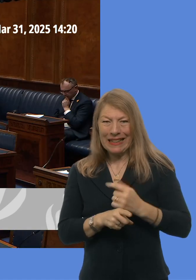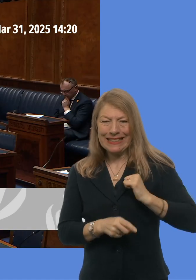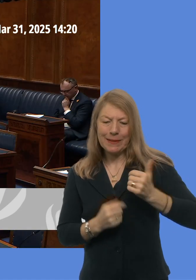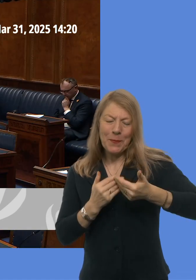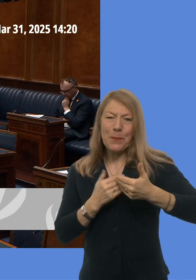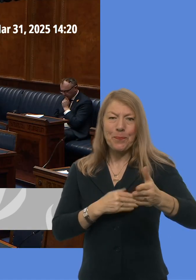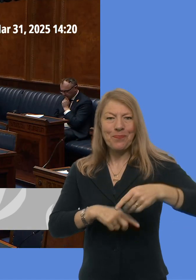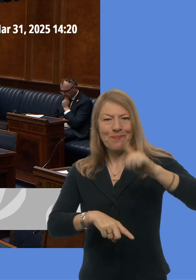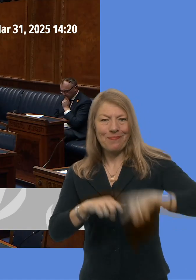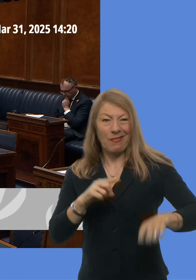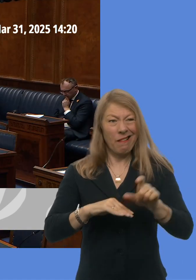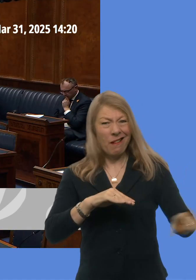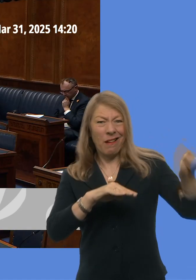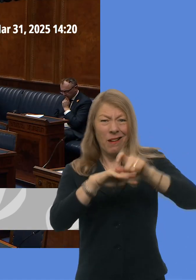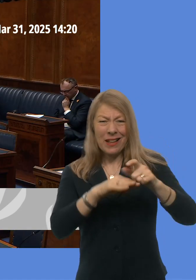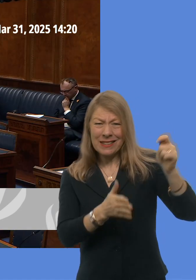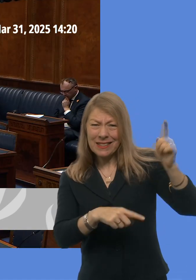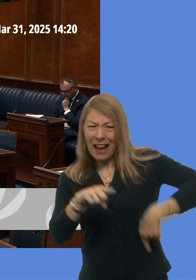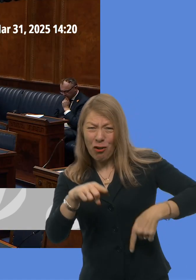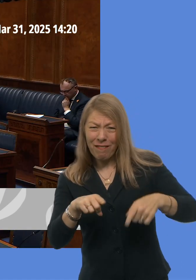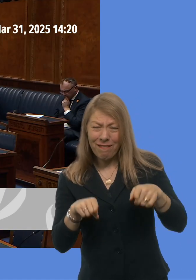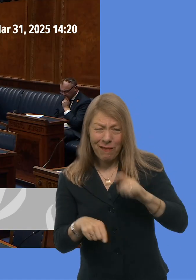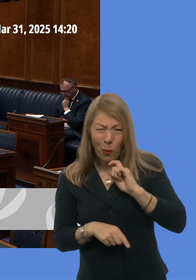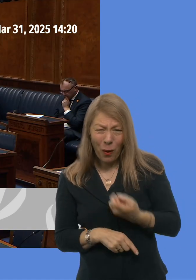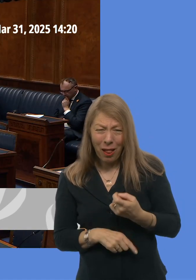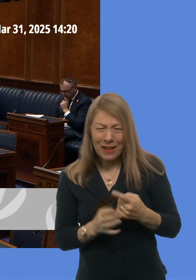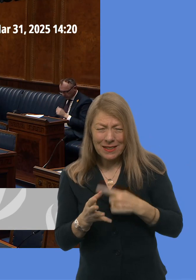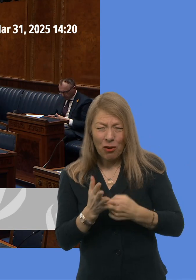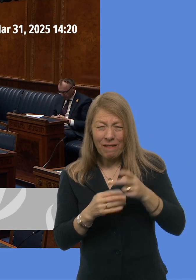I thank the Member for that important question.